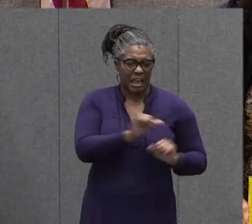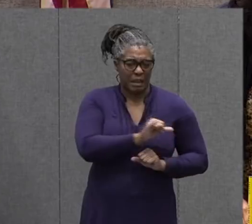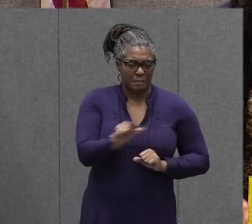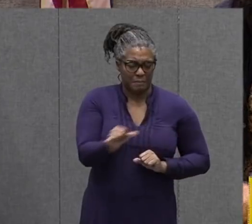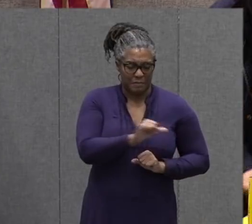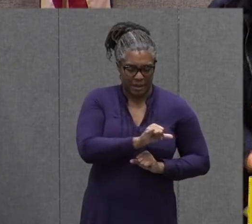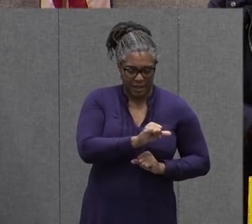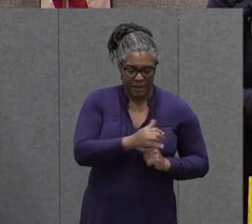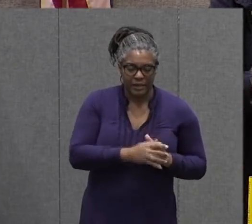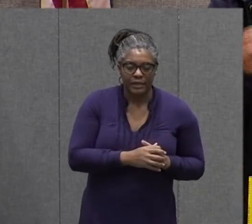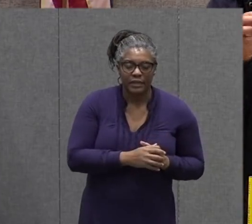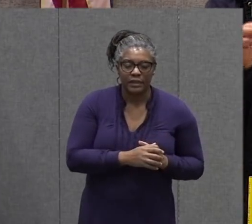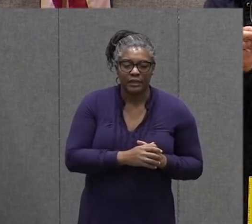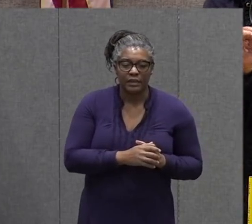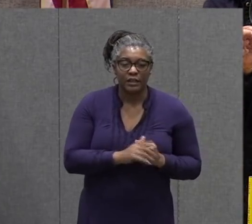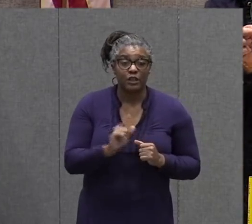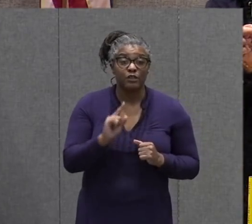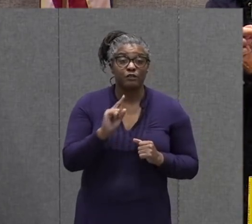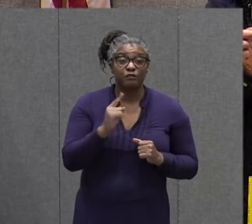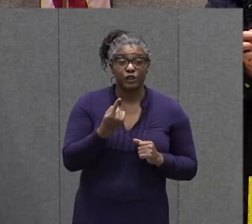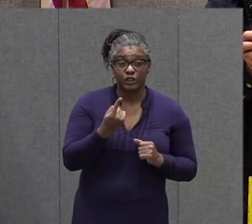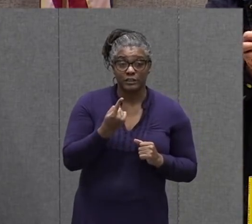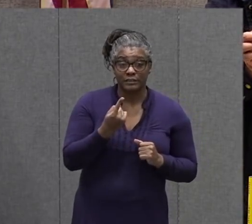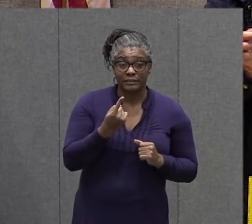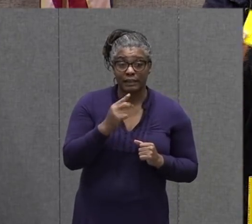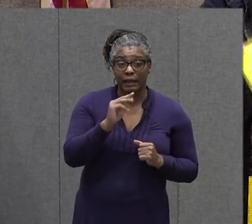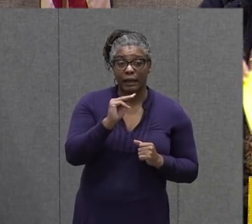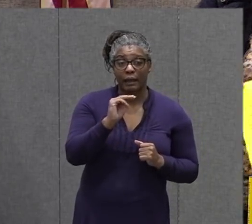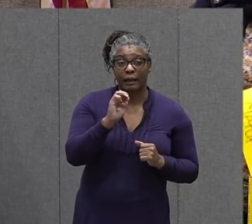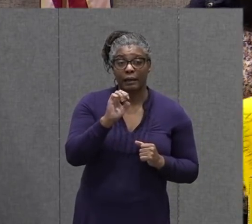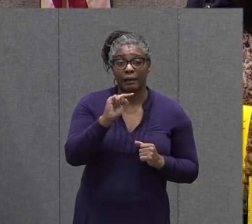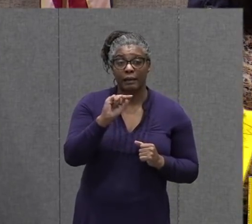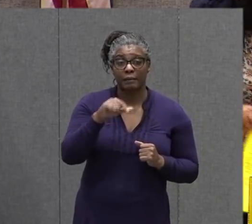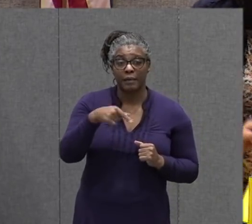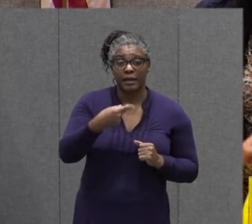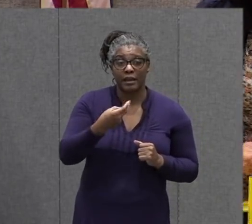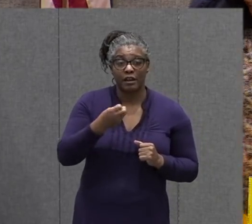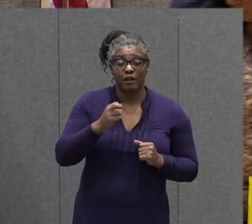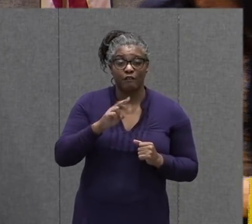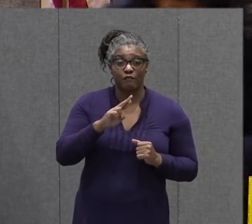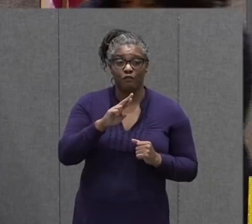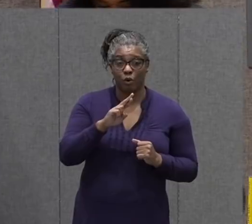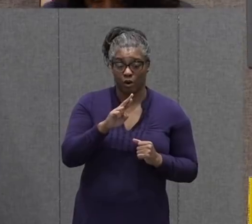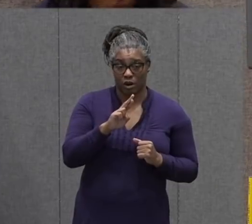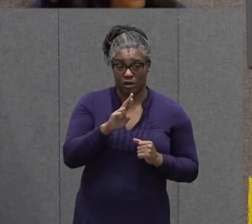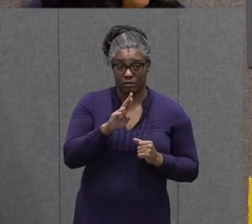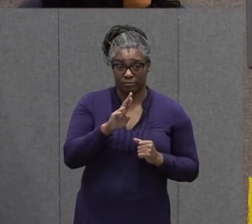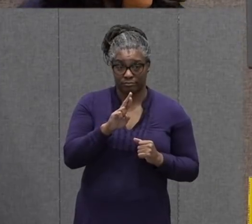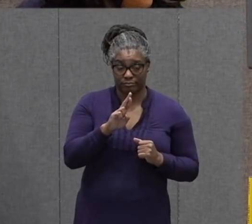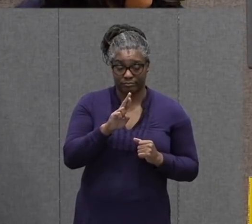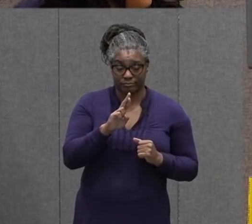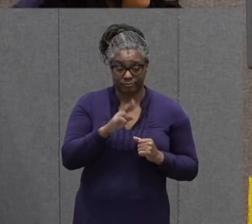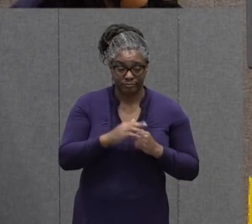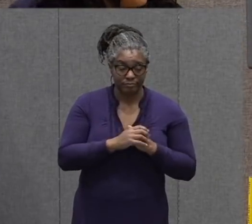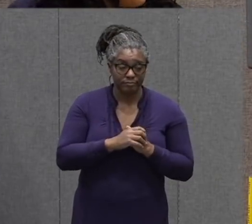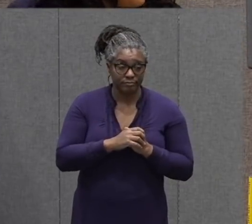to talk about is a metaphor. [Miss Martindale] Right. [Miss Garcia] Would you like to share what you think - So....